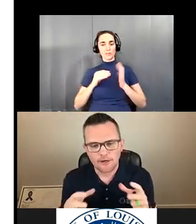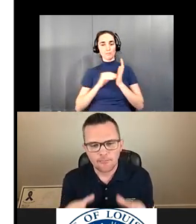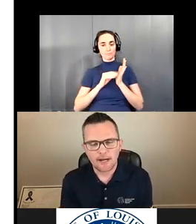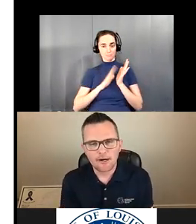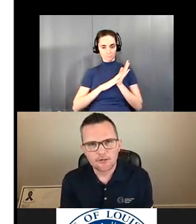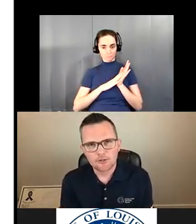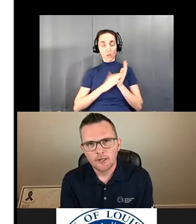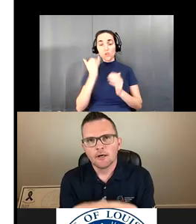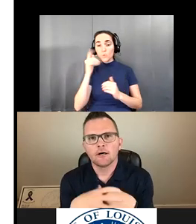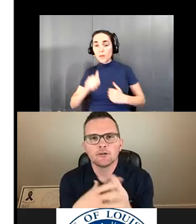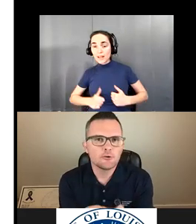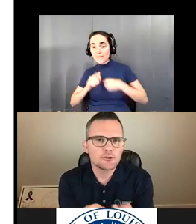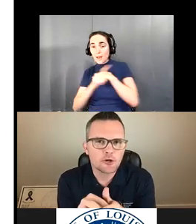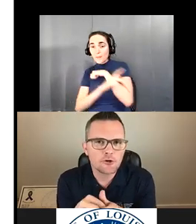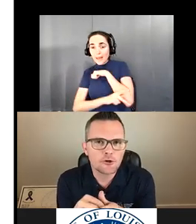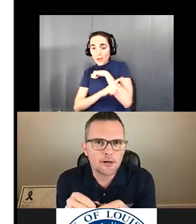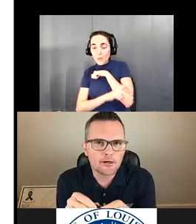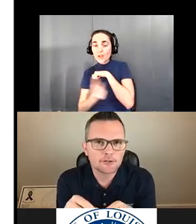in a parish. 15:44:23 You would just go to your Parish